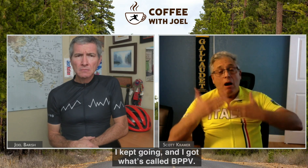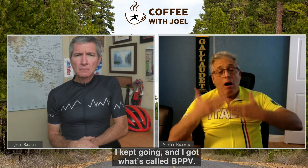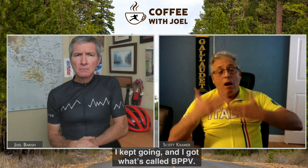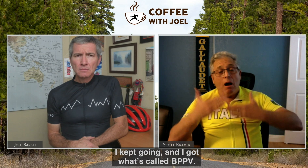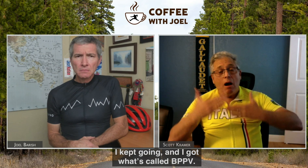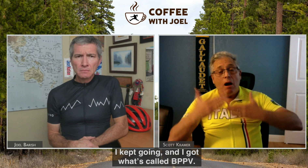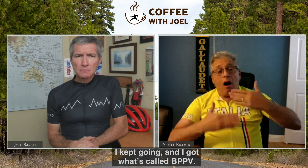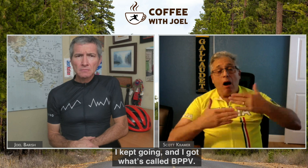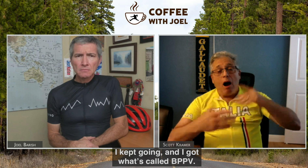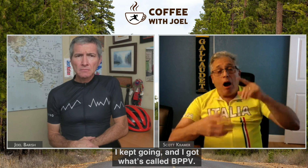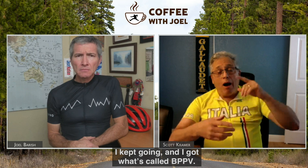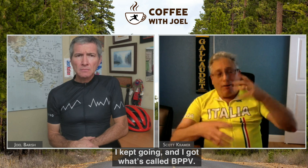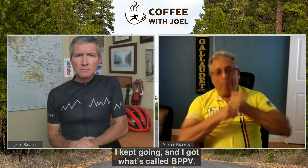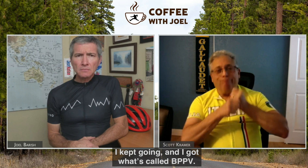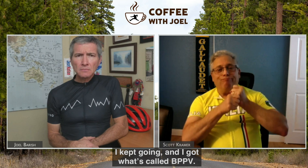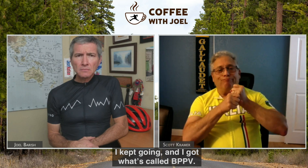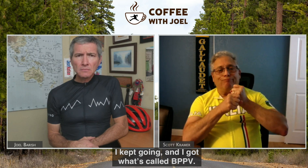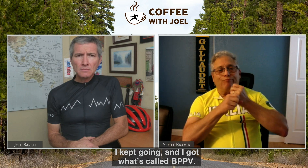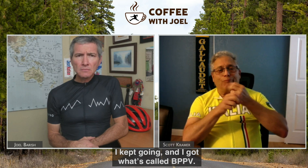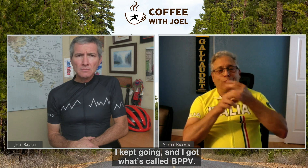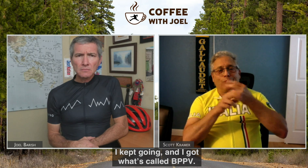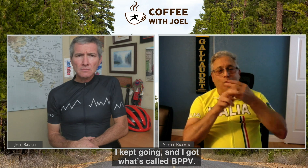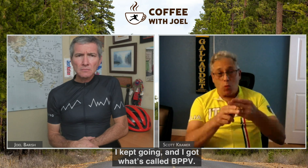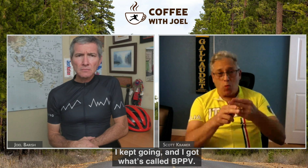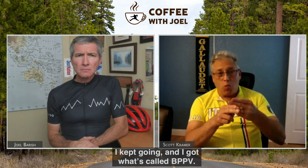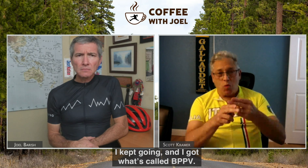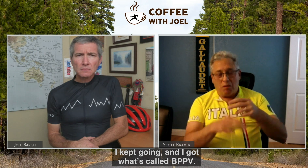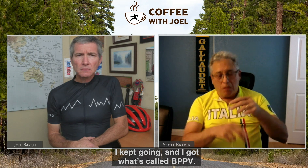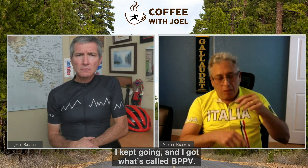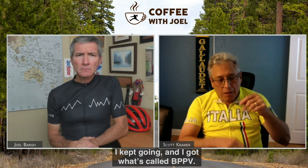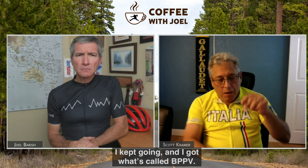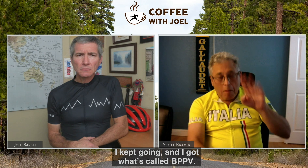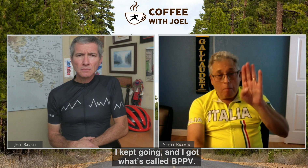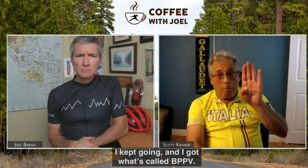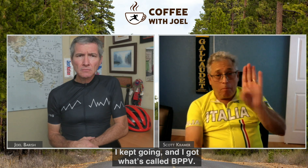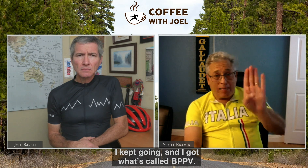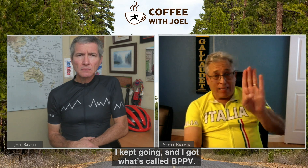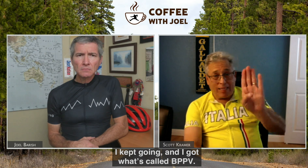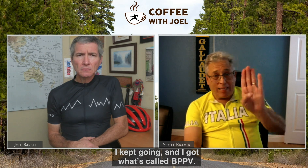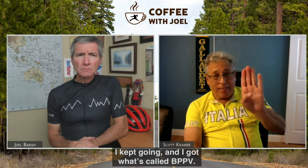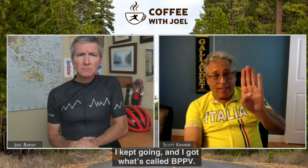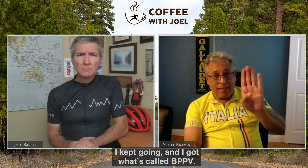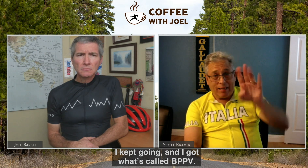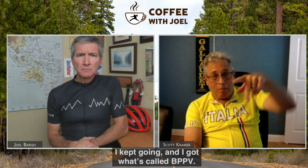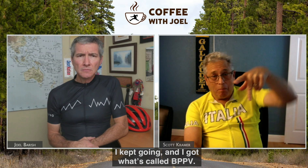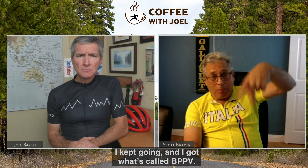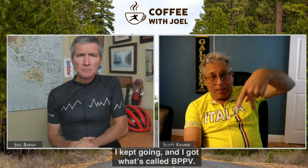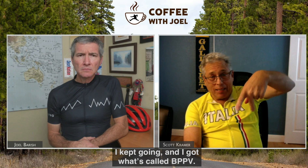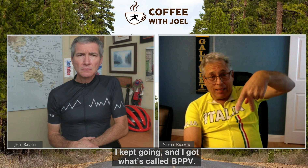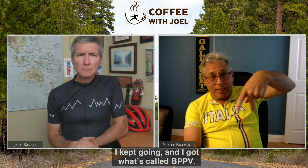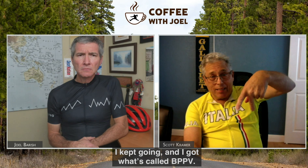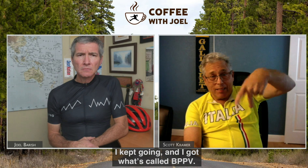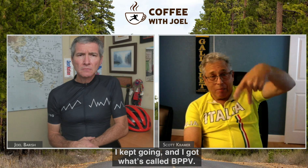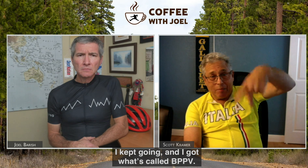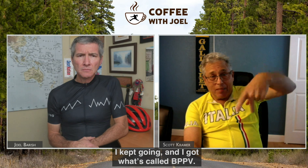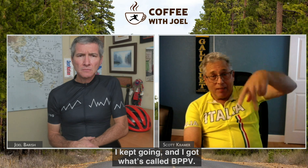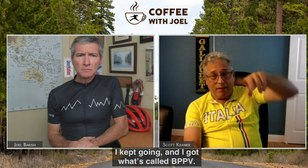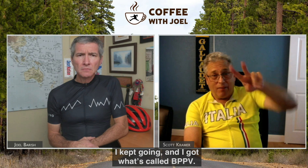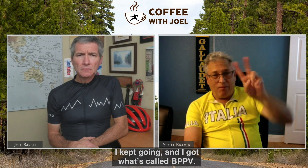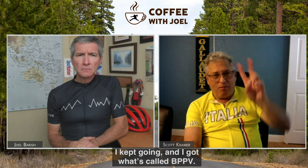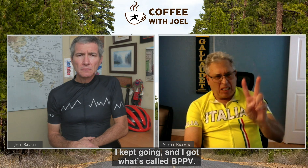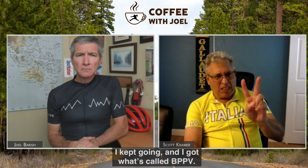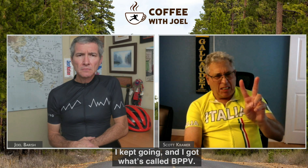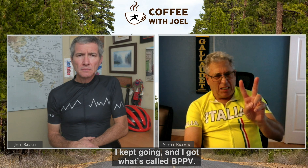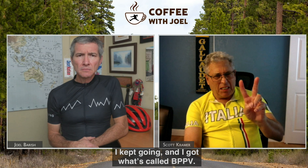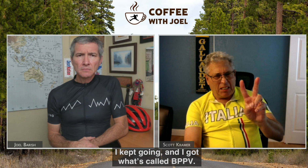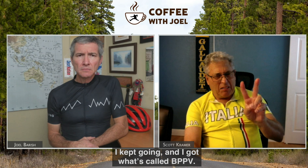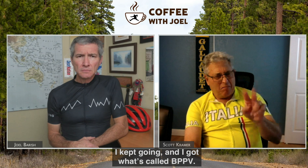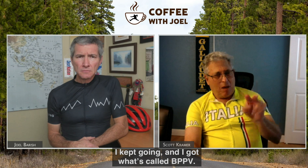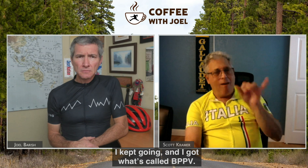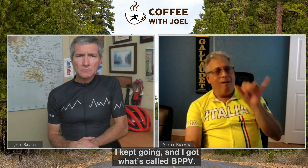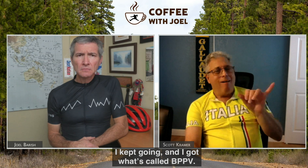I kept going, and I got what’s called BPPV.